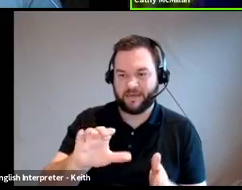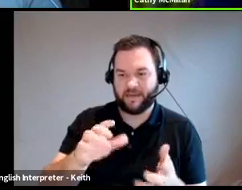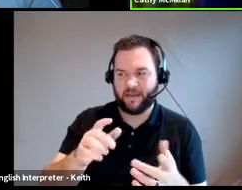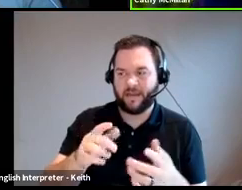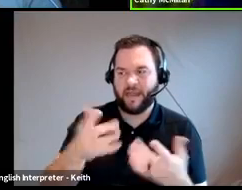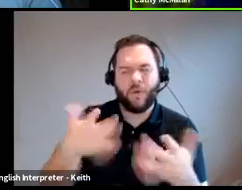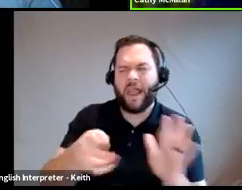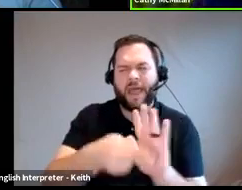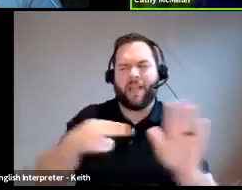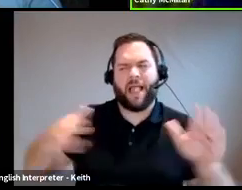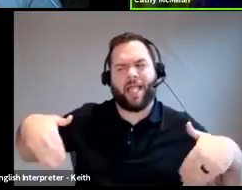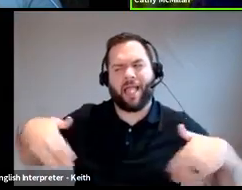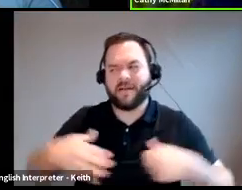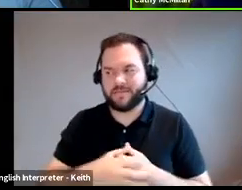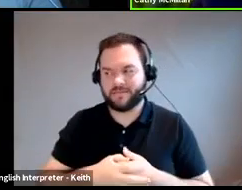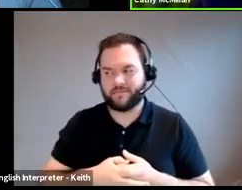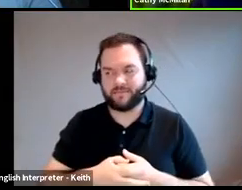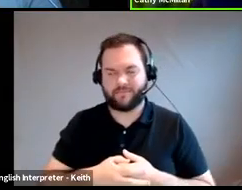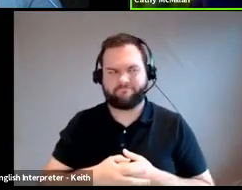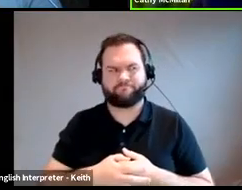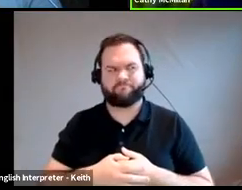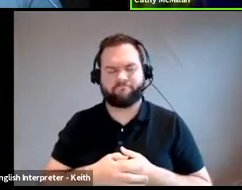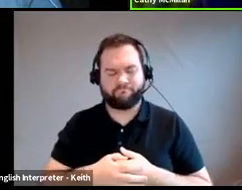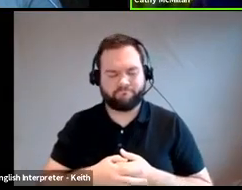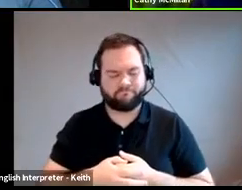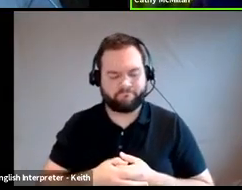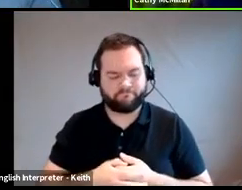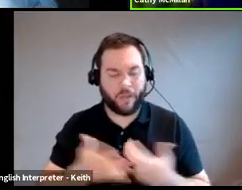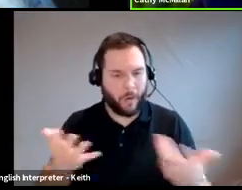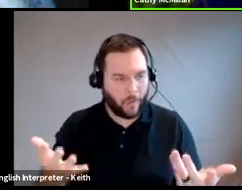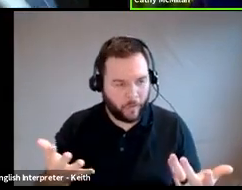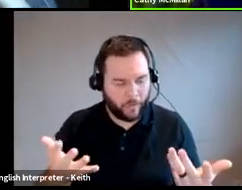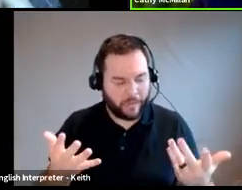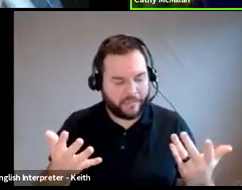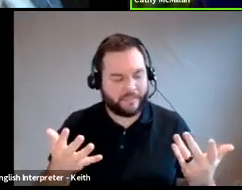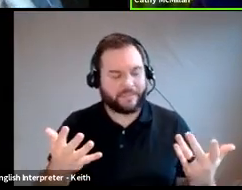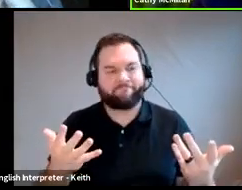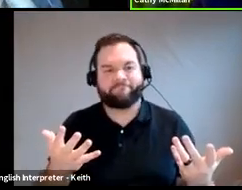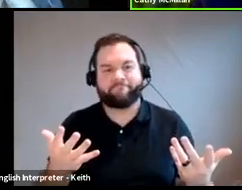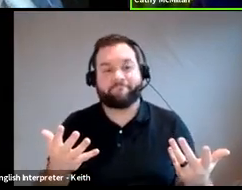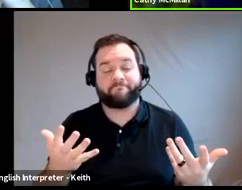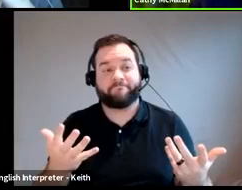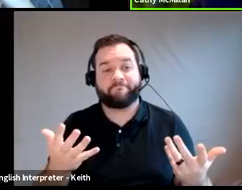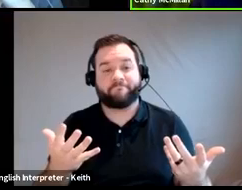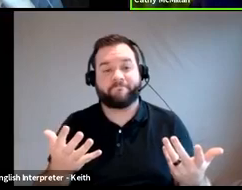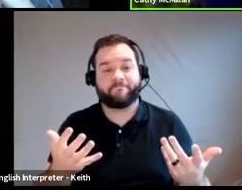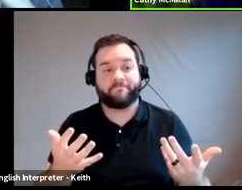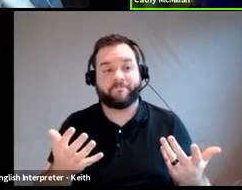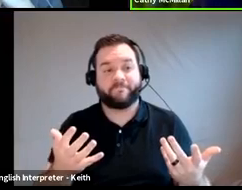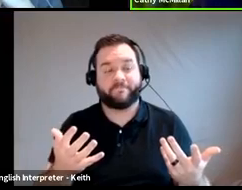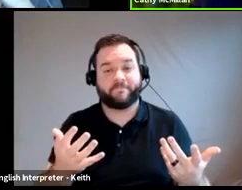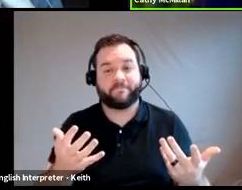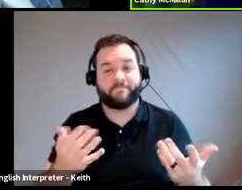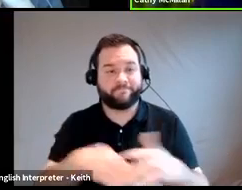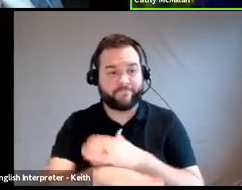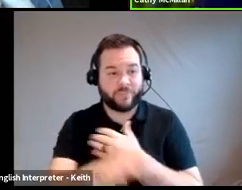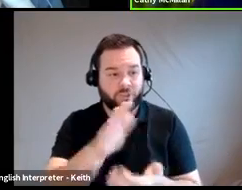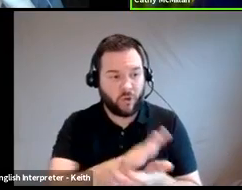very dyslexic, but he didn't want to label her just yet. So, we're. what happened when I went back